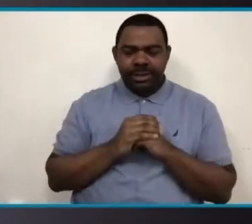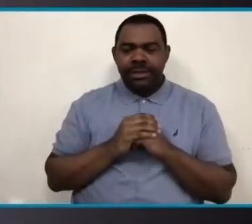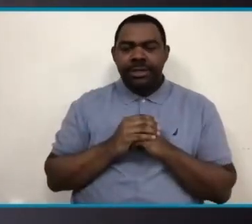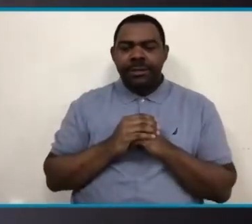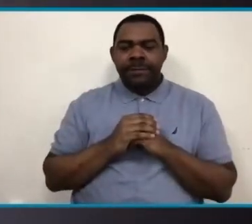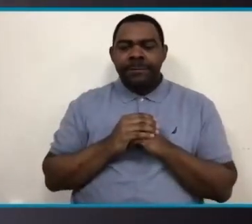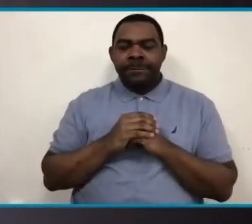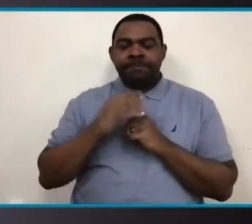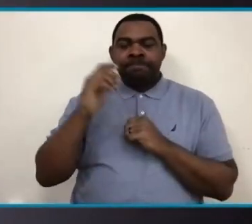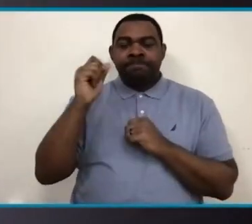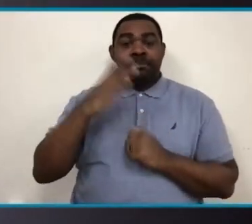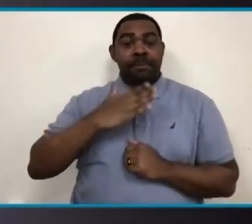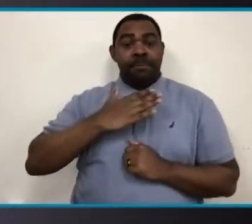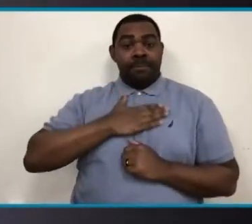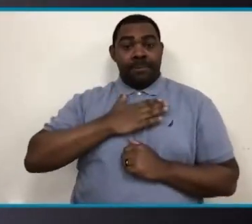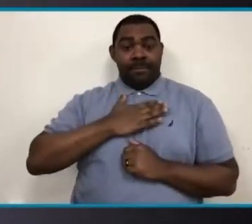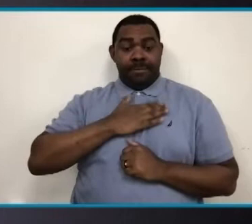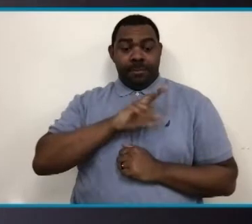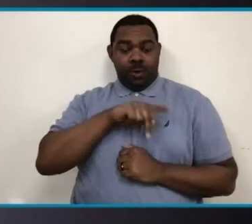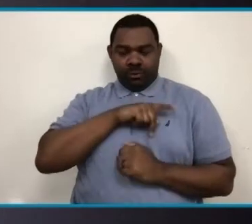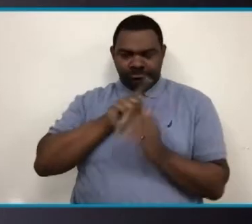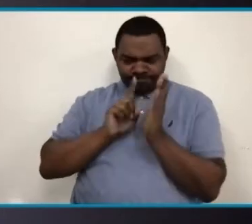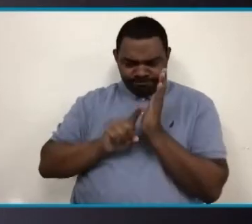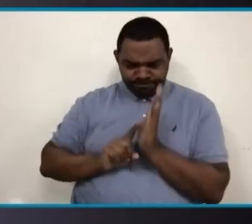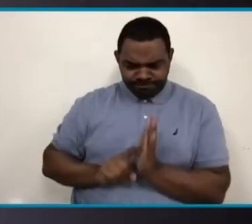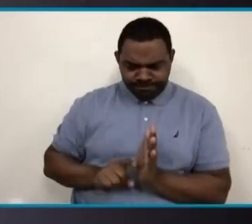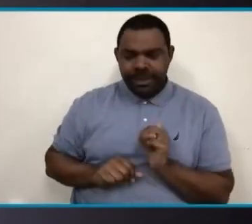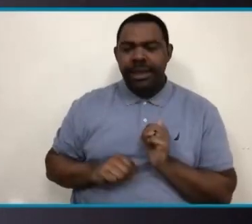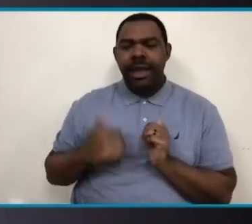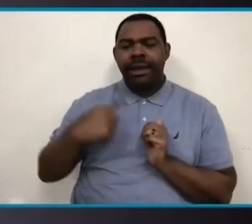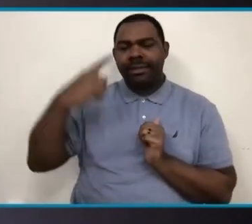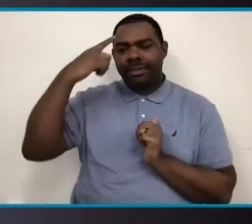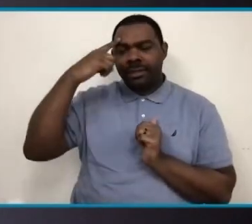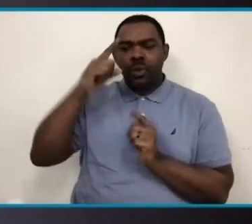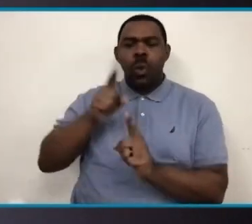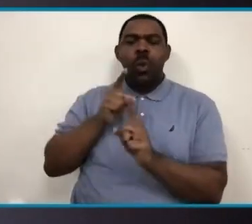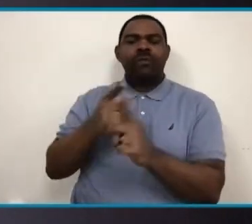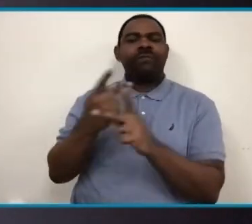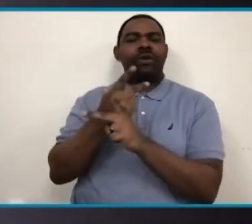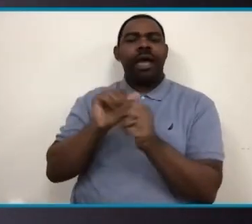I think that my meta view of research is about the integration of arts and health and increasing